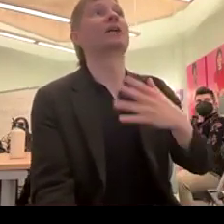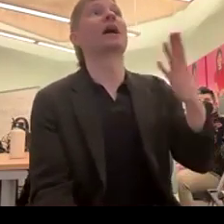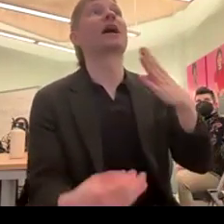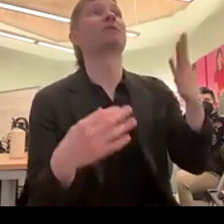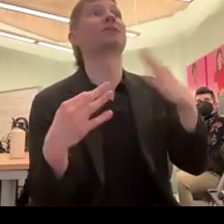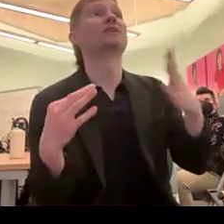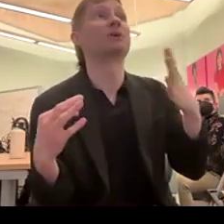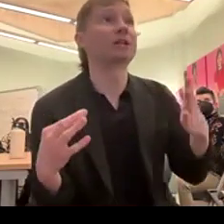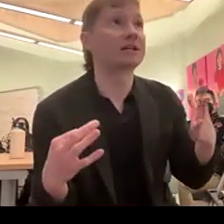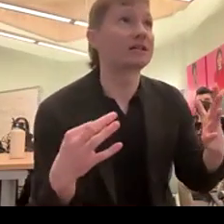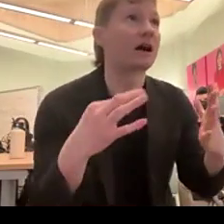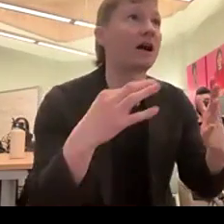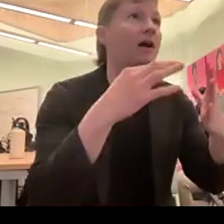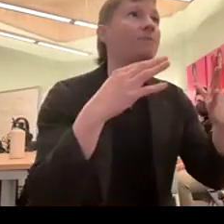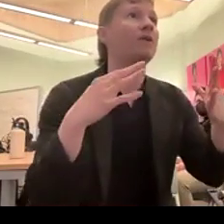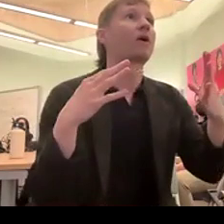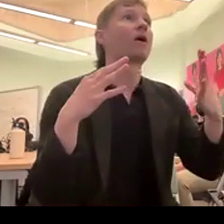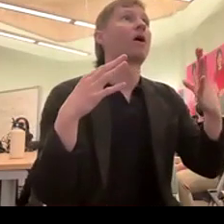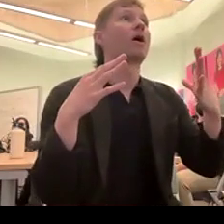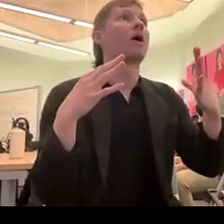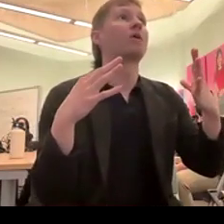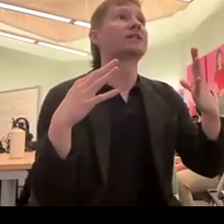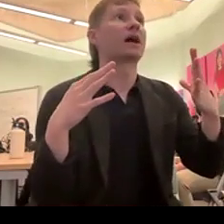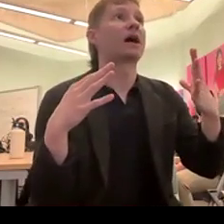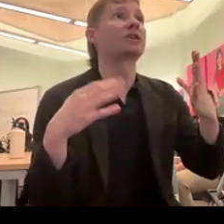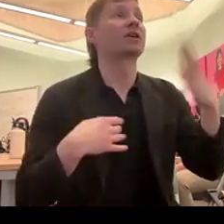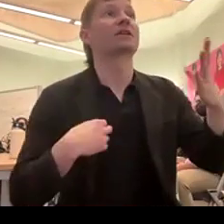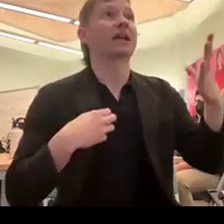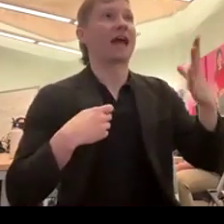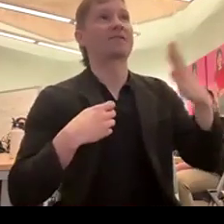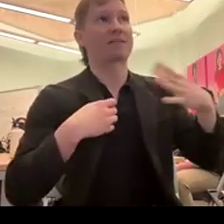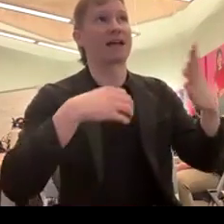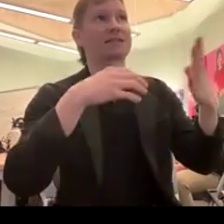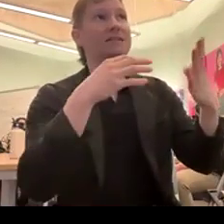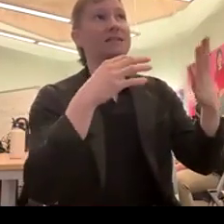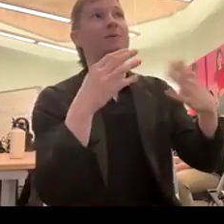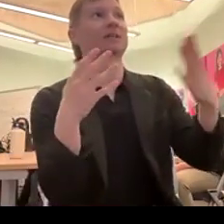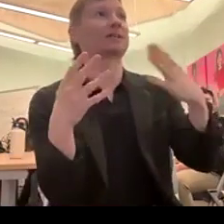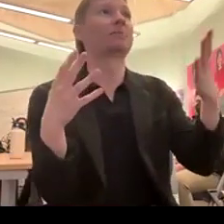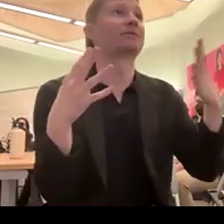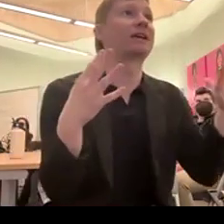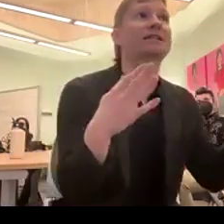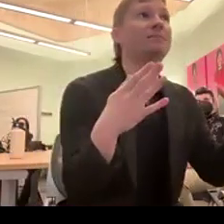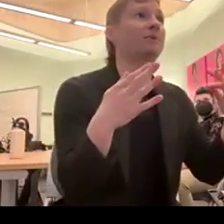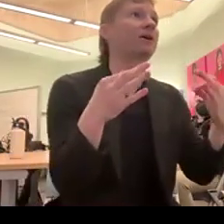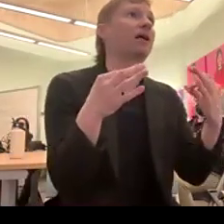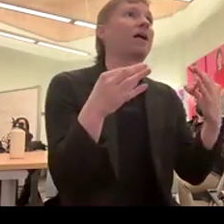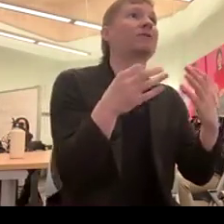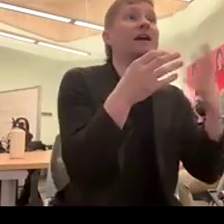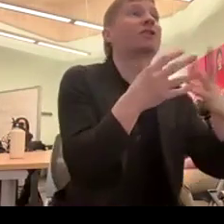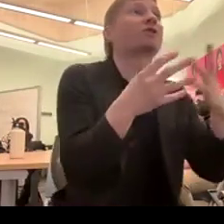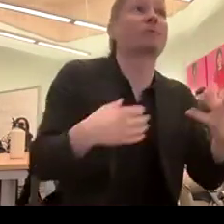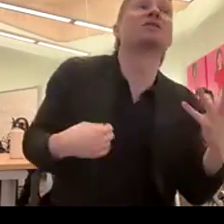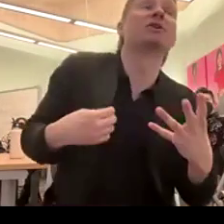I mean many people, they don't always, not everyone with a disability always have that